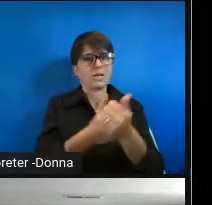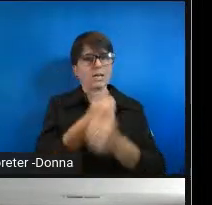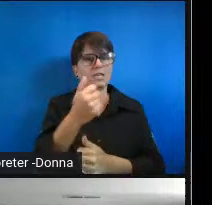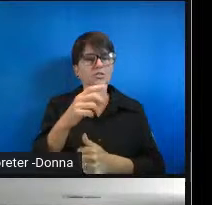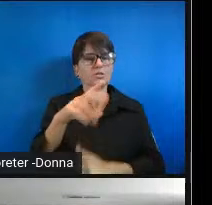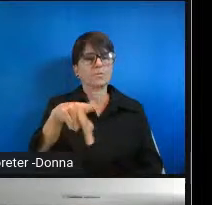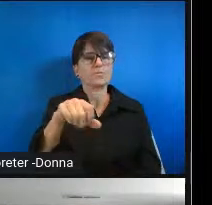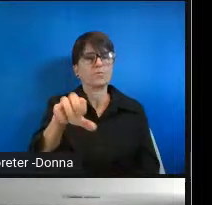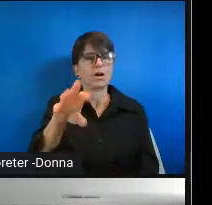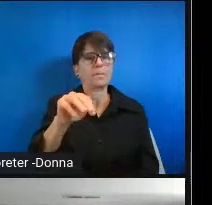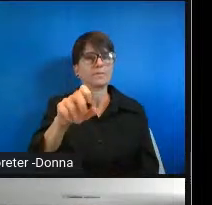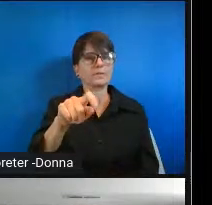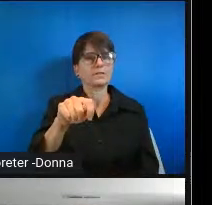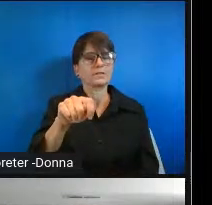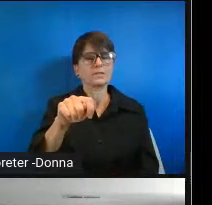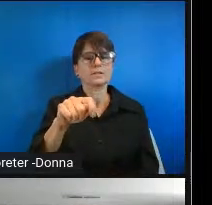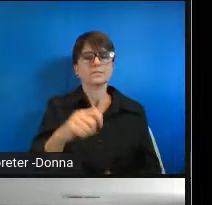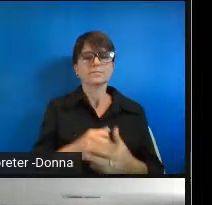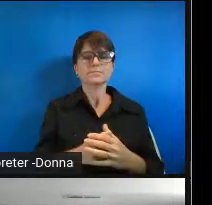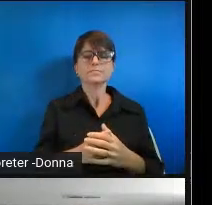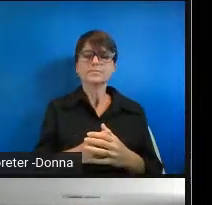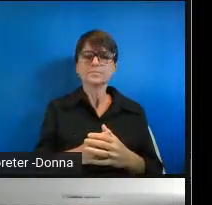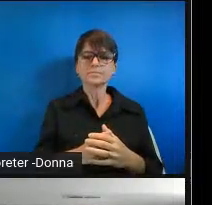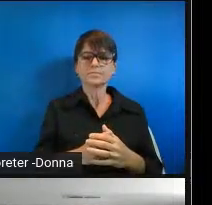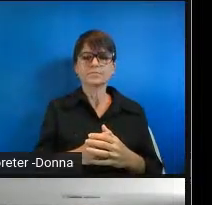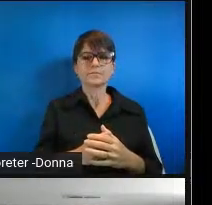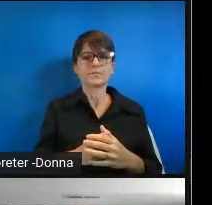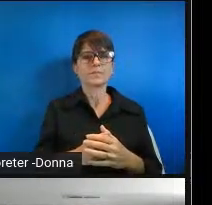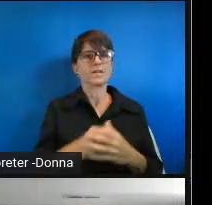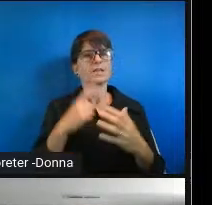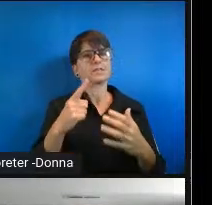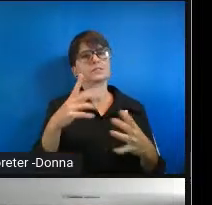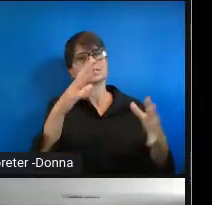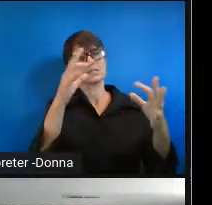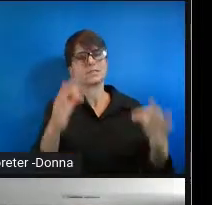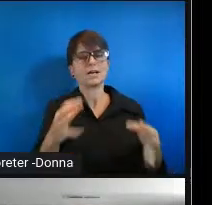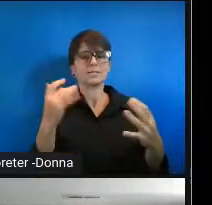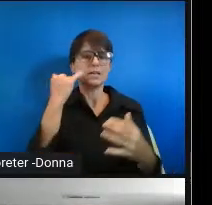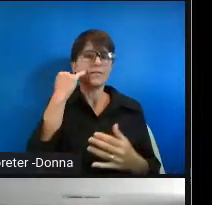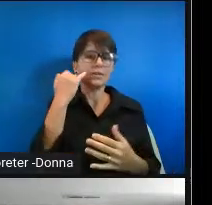3 action dialogues which refer to the button options available for each prompt .